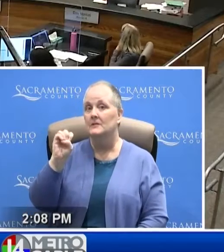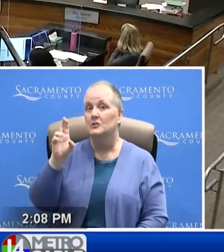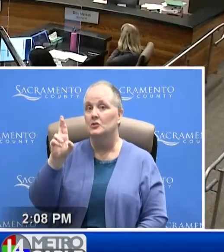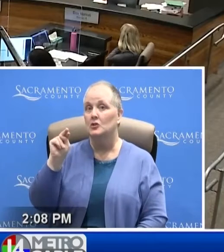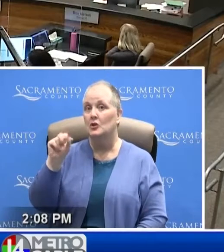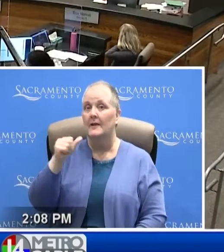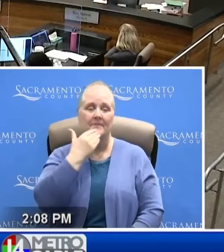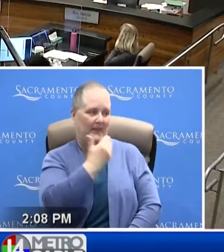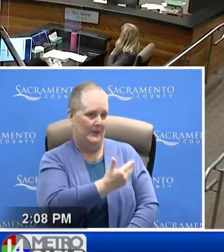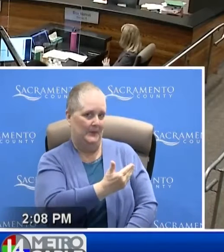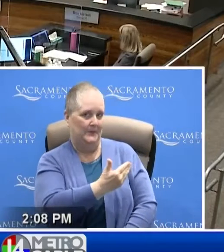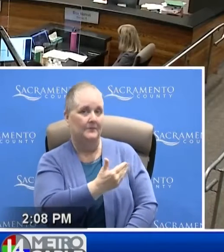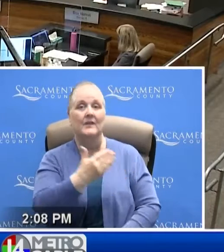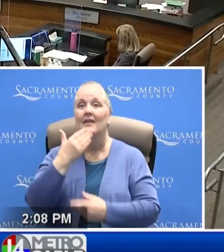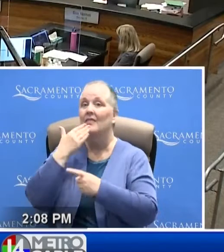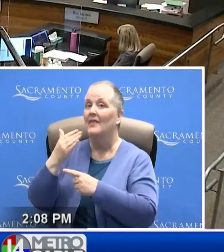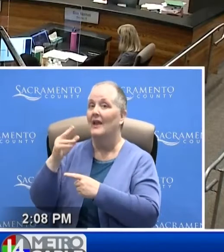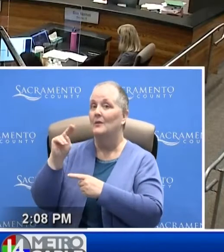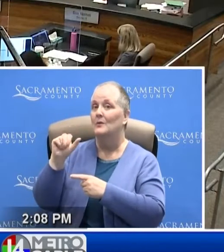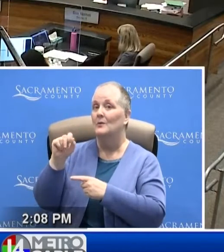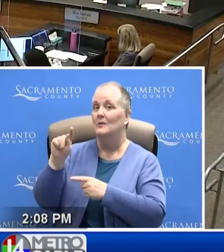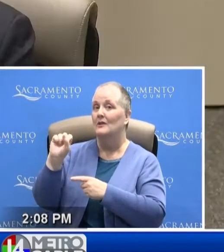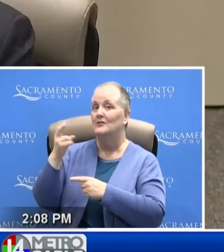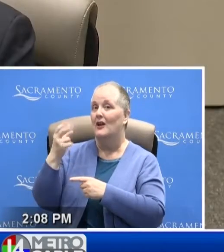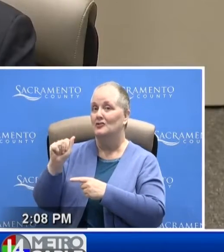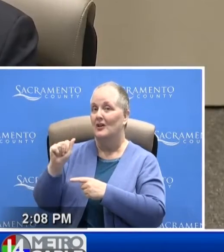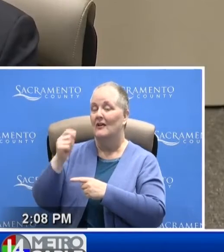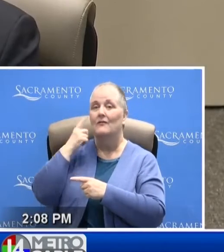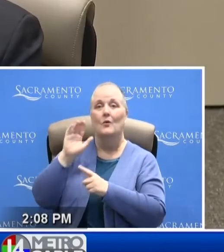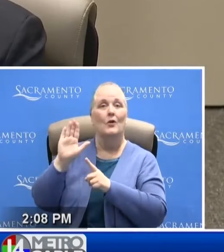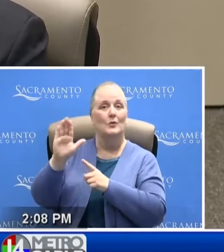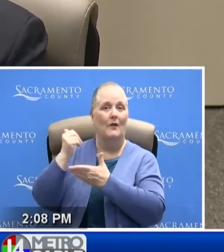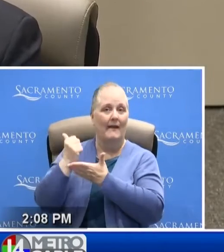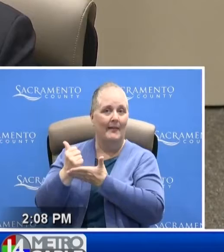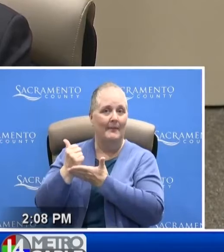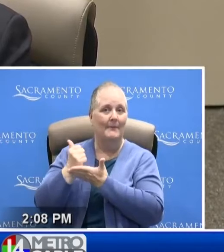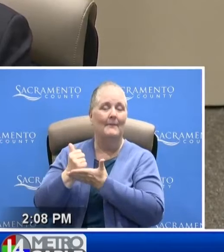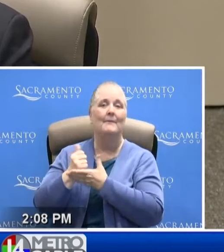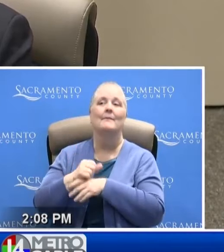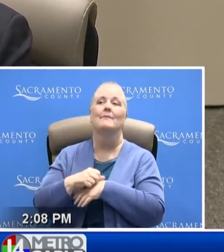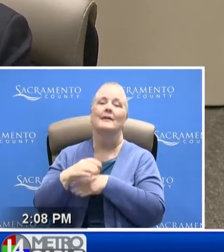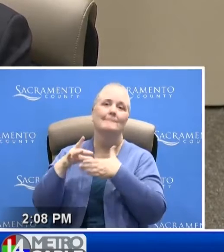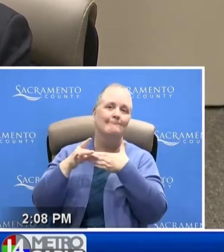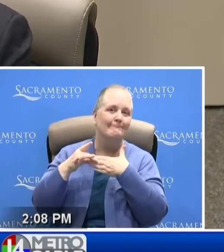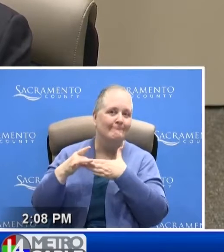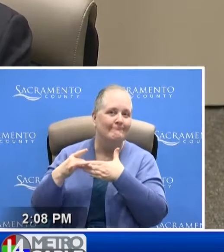first of all, thank you, Natasha, for all your your help in shepherding this effort